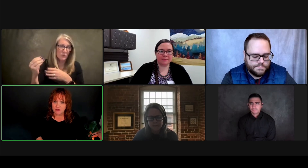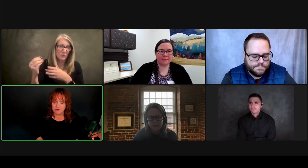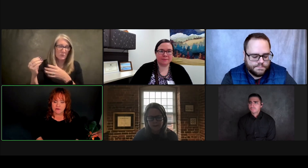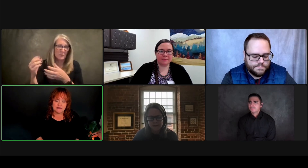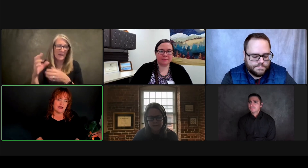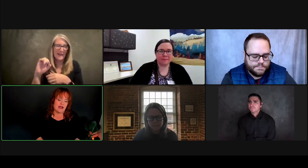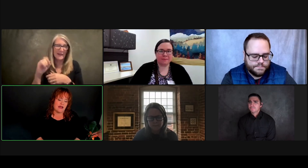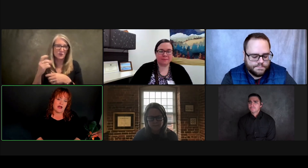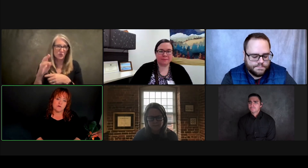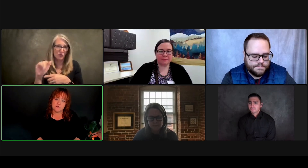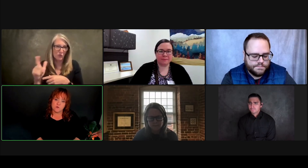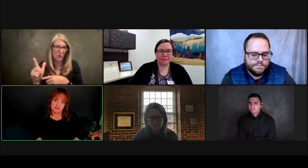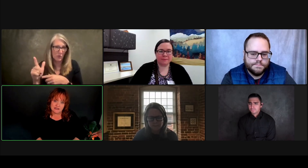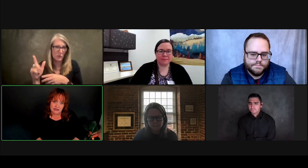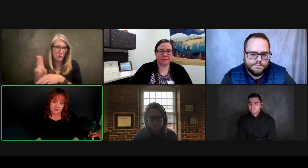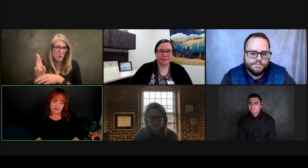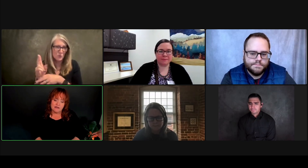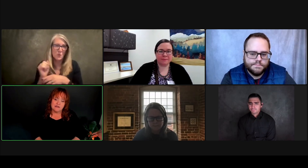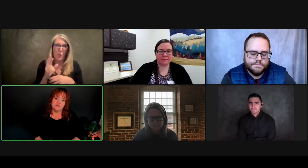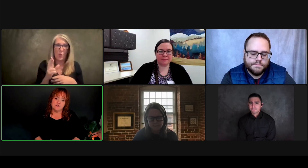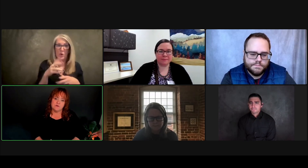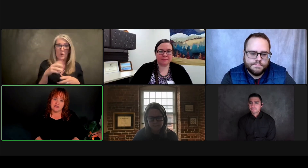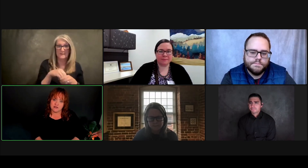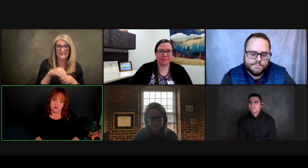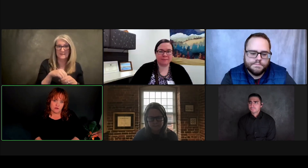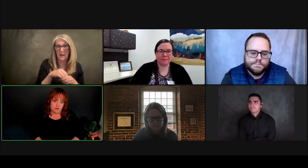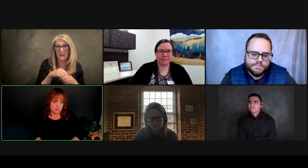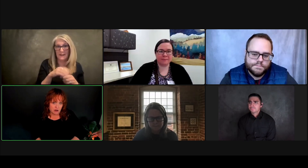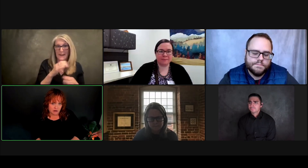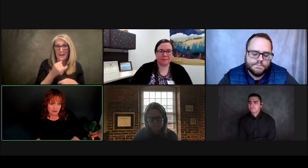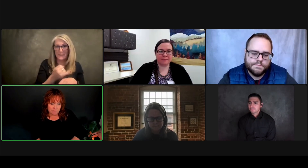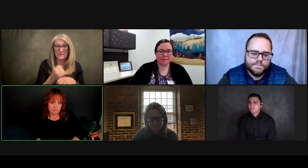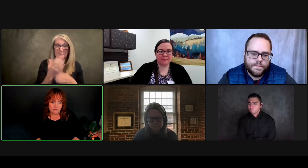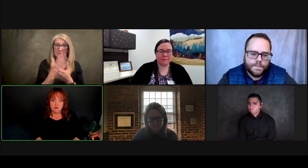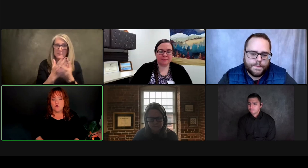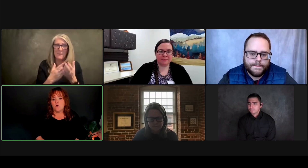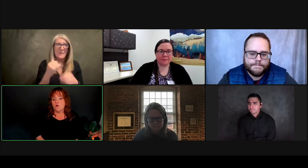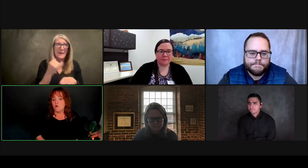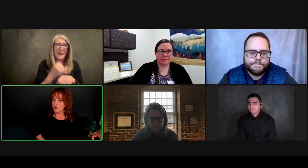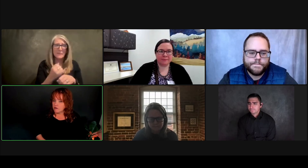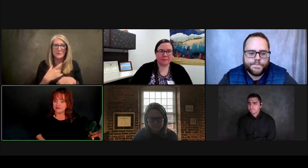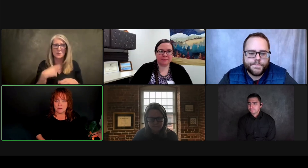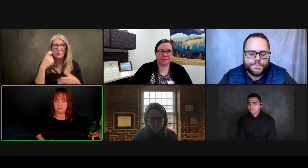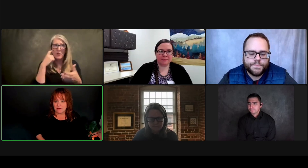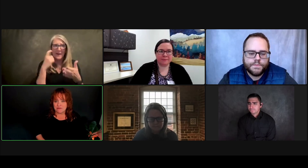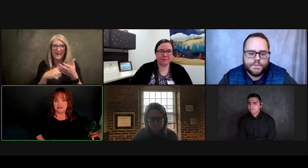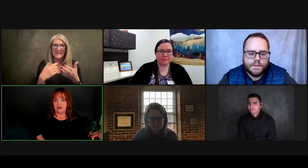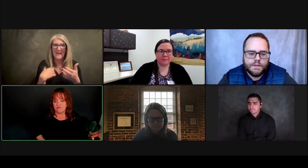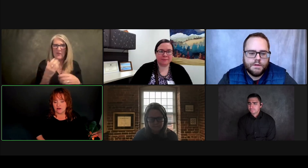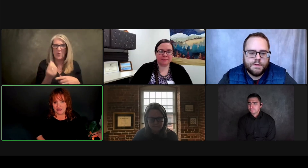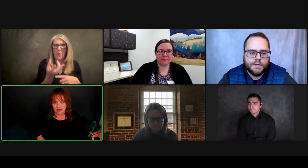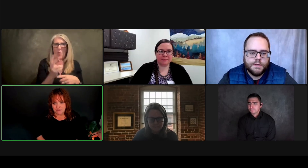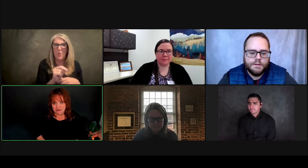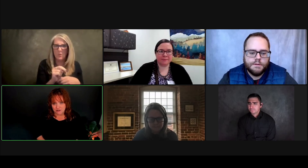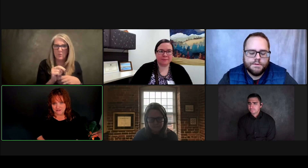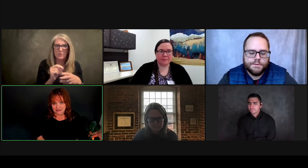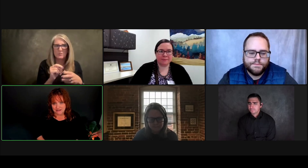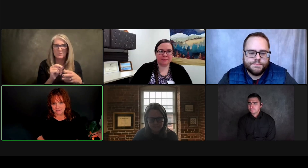with others, outsourcing to an external third party, or some campuses have on-campus services.